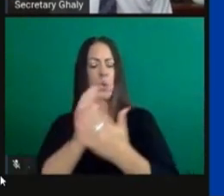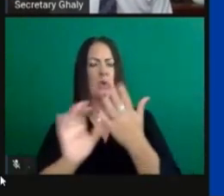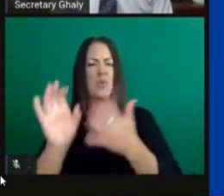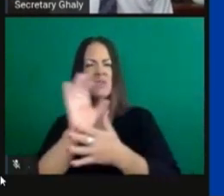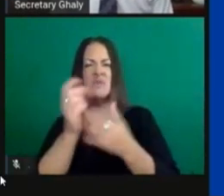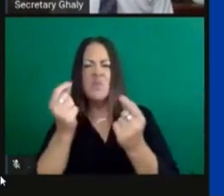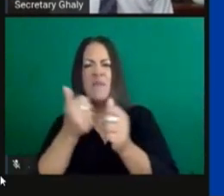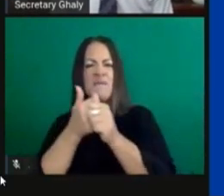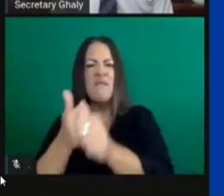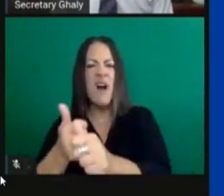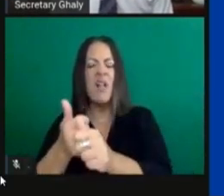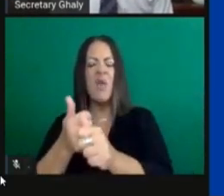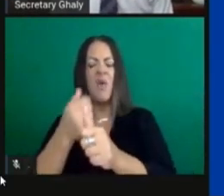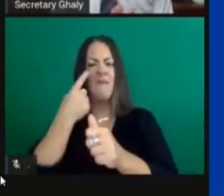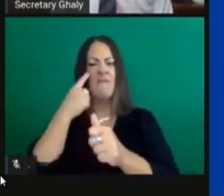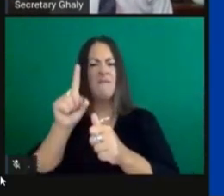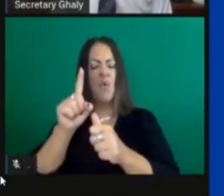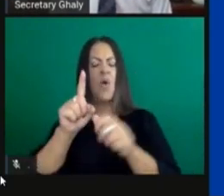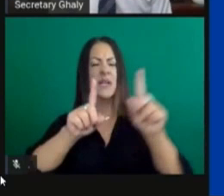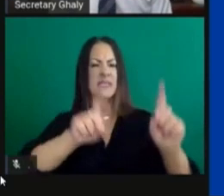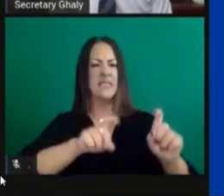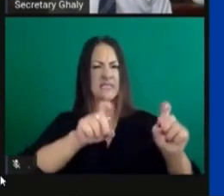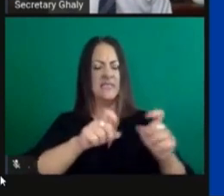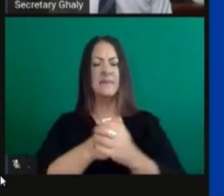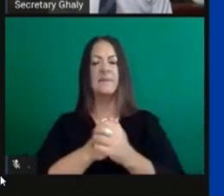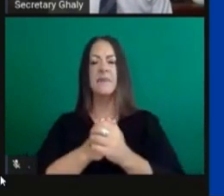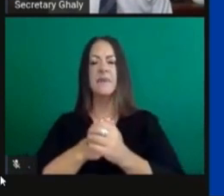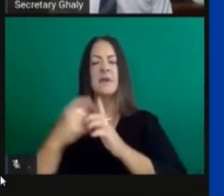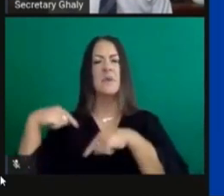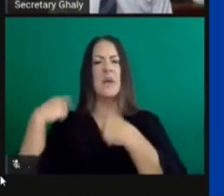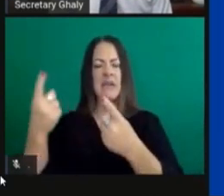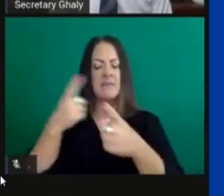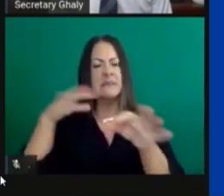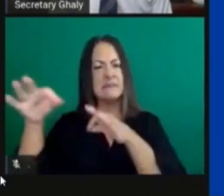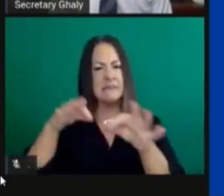JUST TO REEMPHASIZE. REALLY MY FIRST ZOOM UPDATE